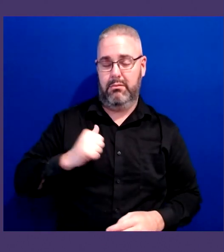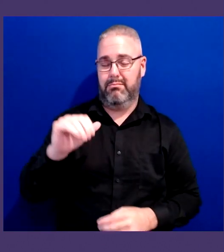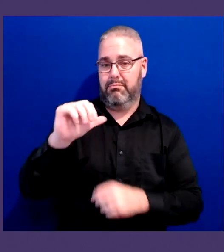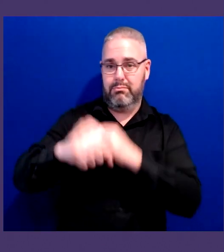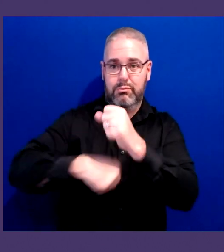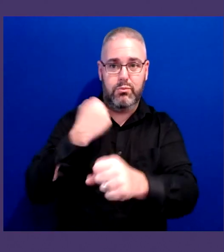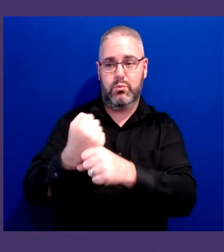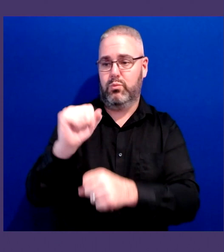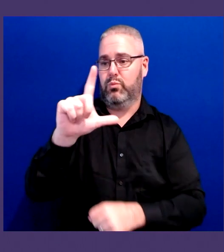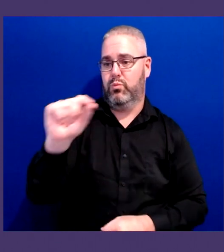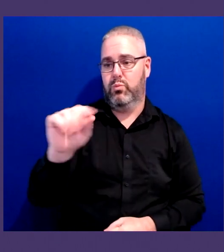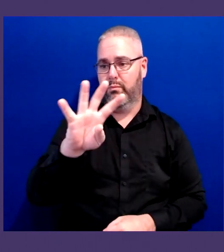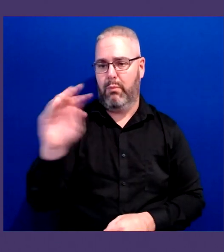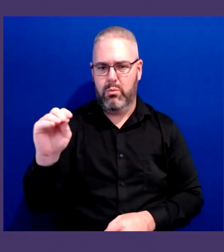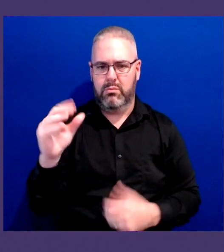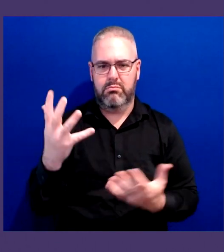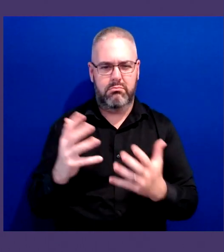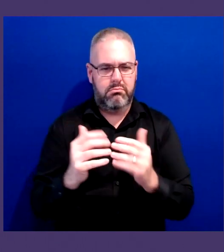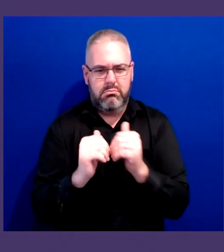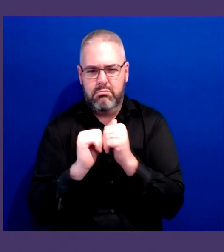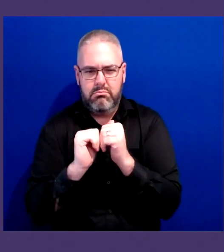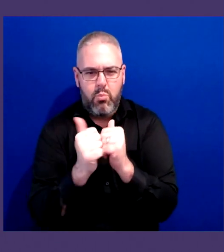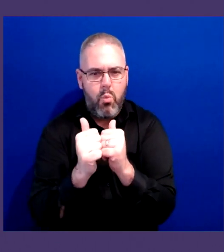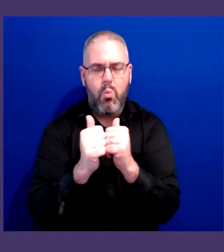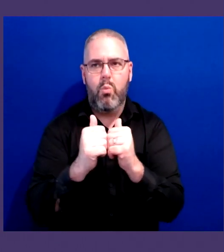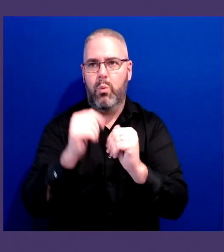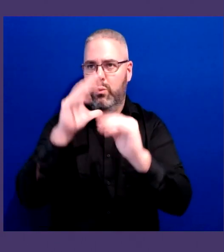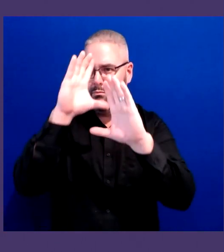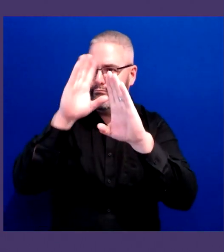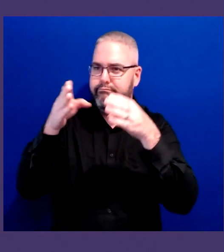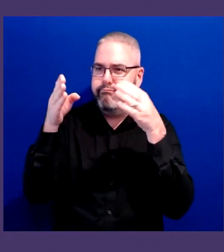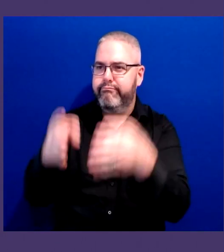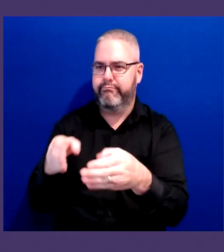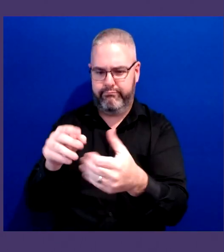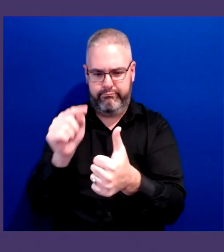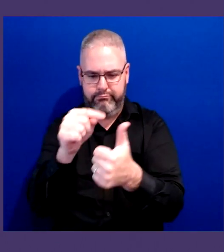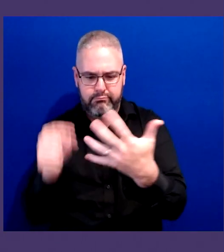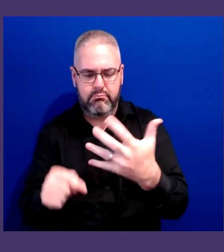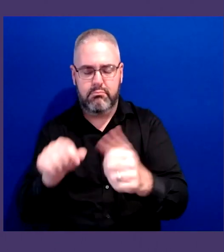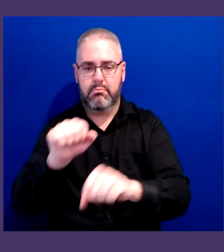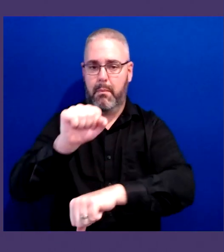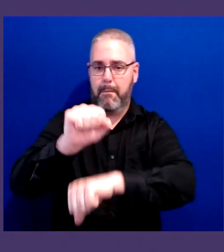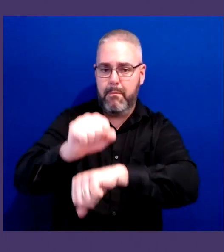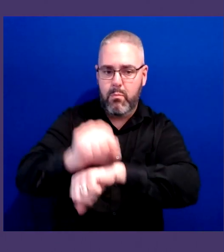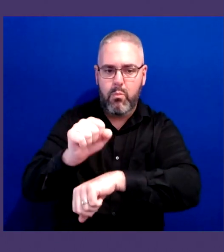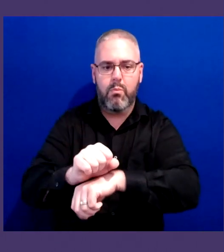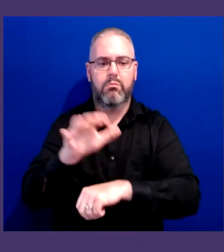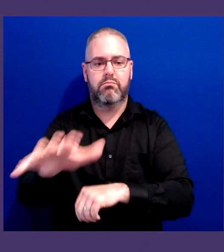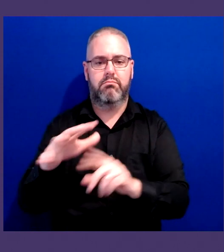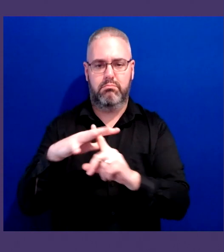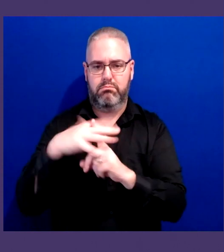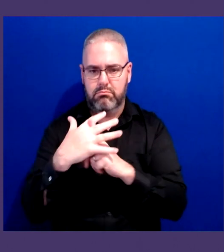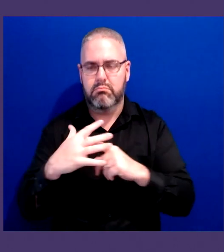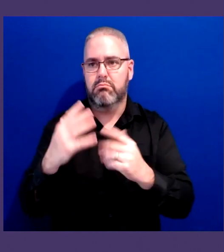focusing on seven areas: employment, built environment, information and communication technology,